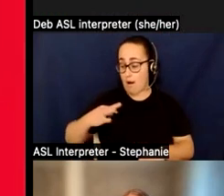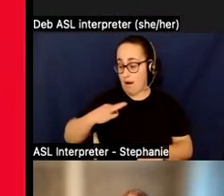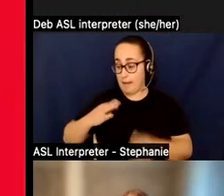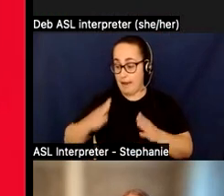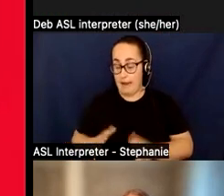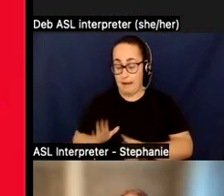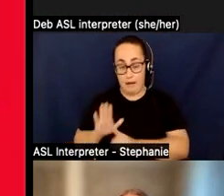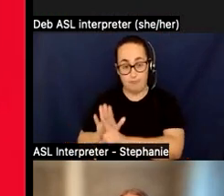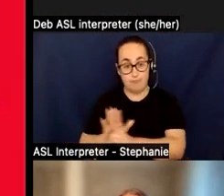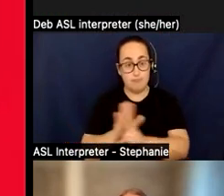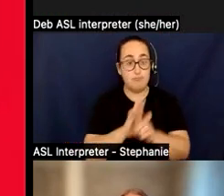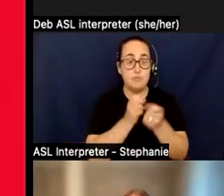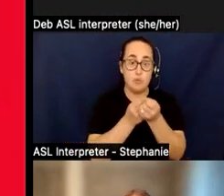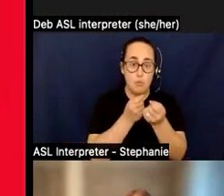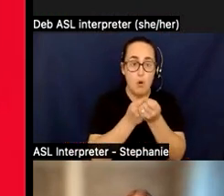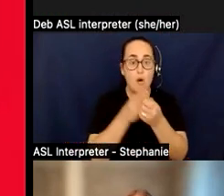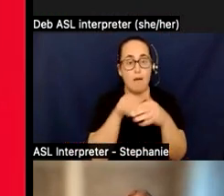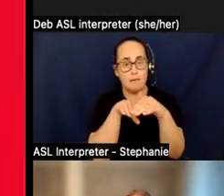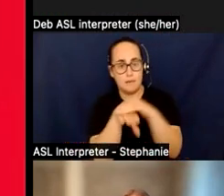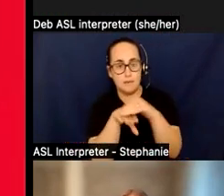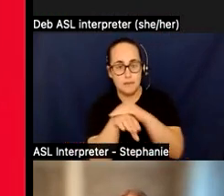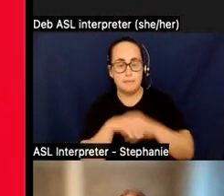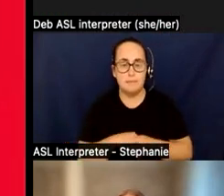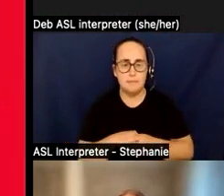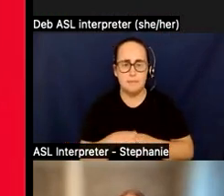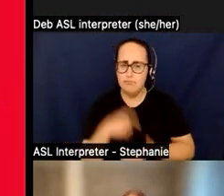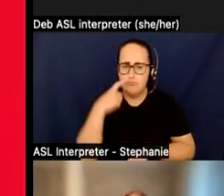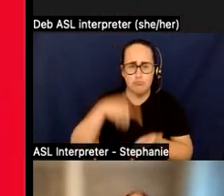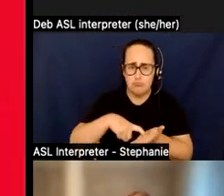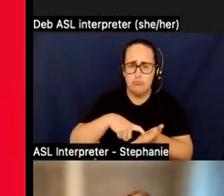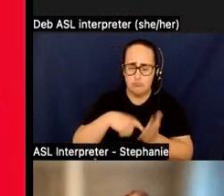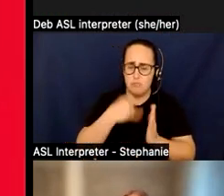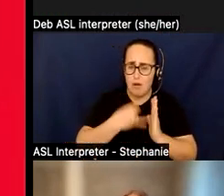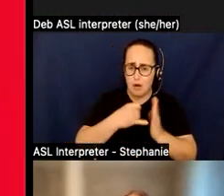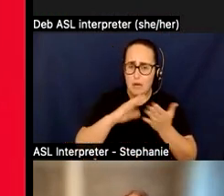recognize that these barriers do exist within the arts community, particularly for equity